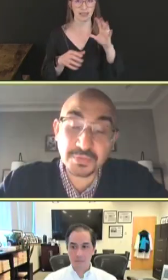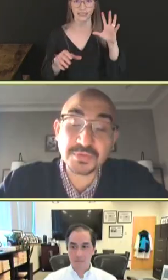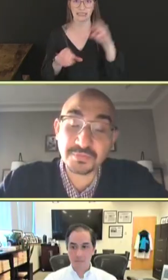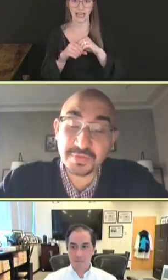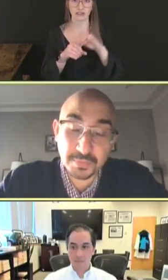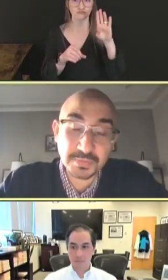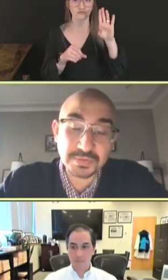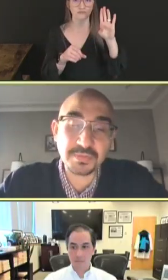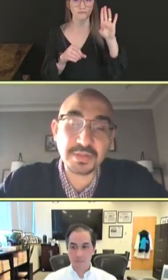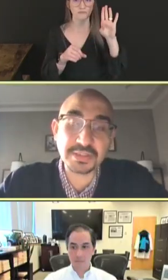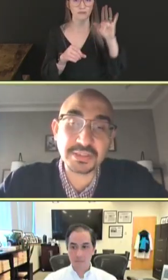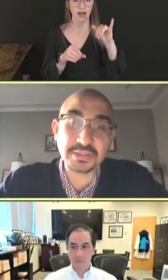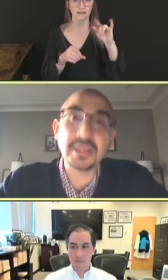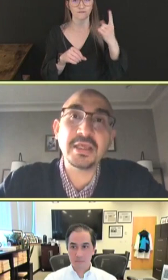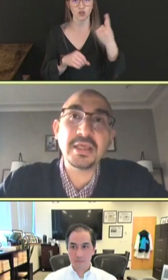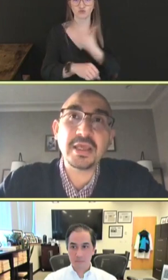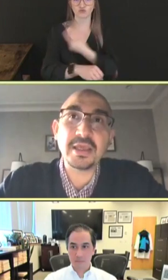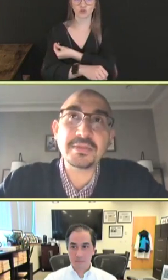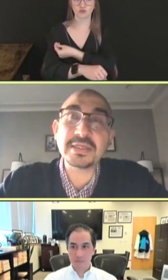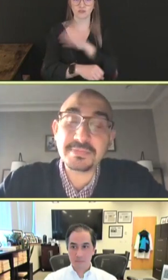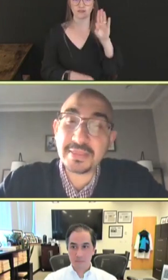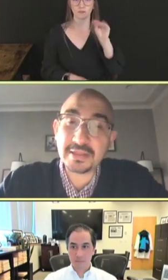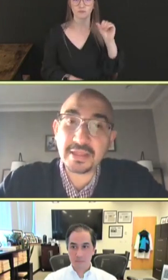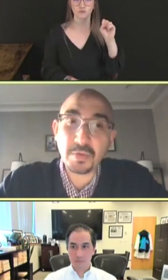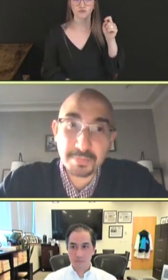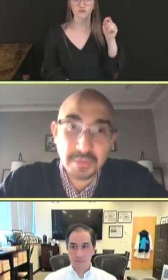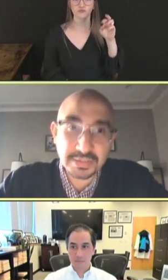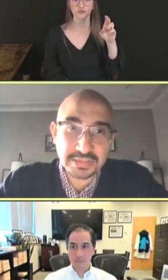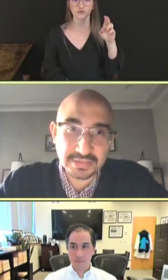first dose of the booster immunization. It doesn't mean that our memory cells that are